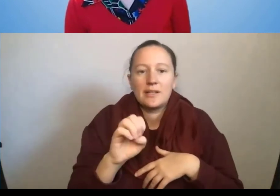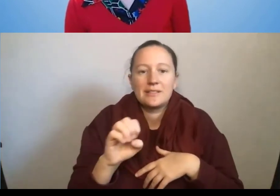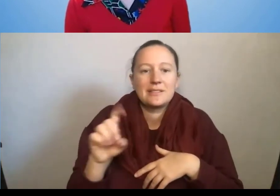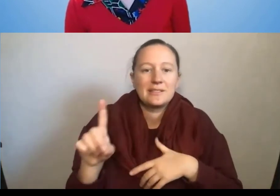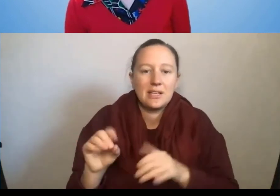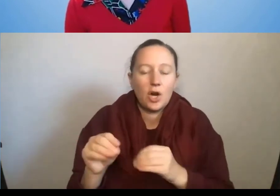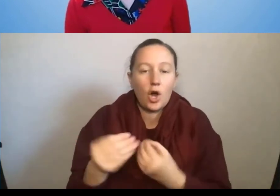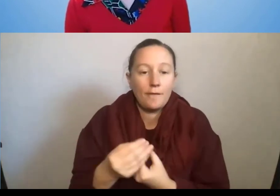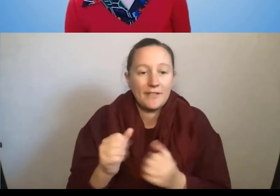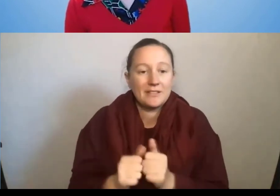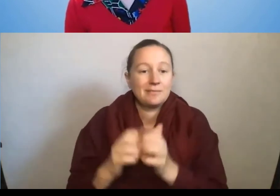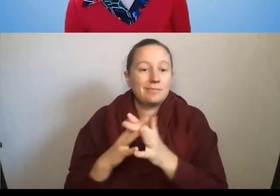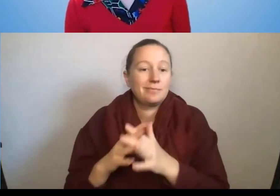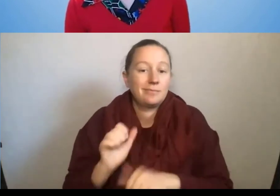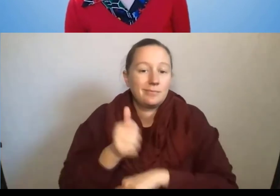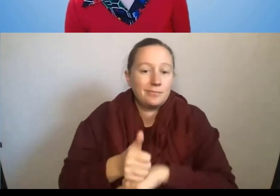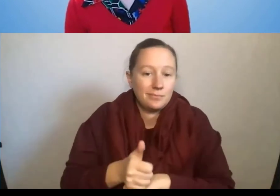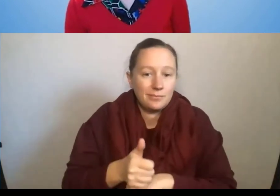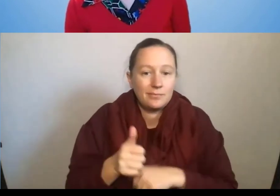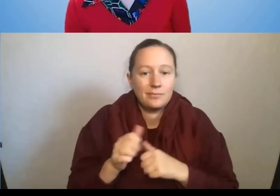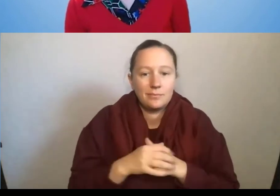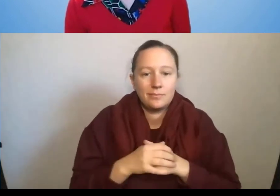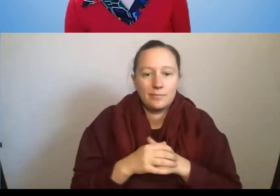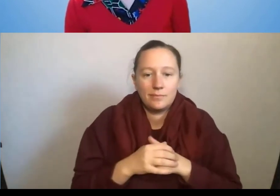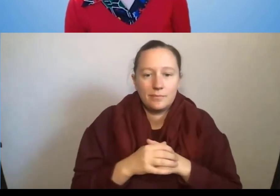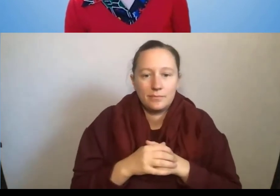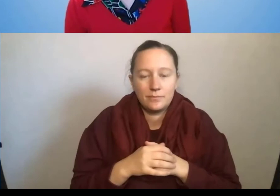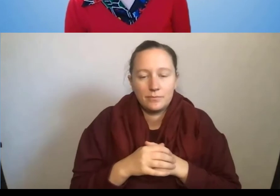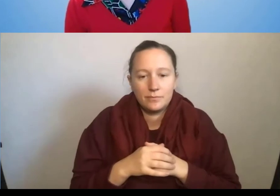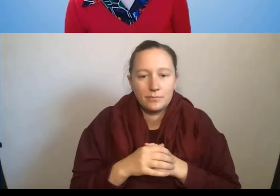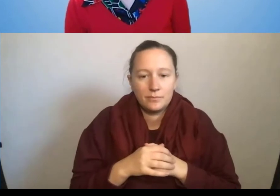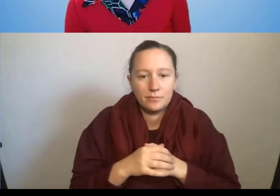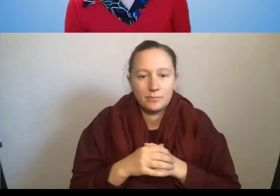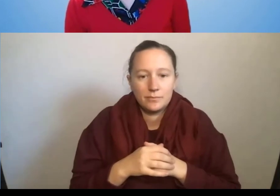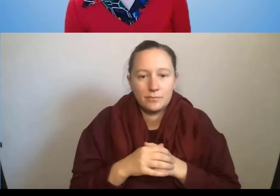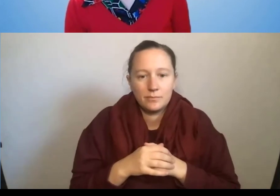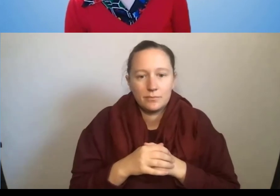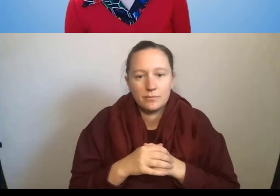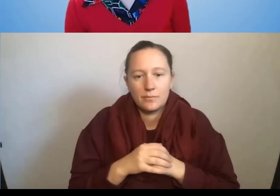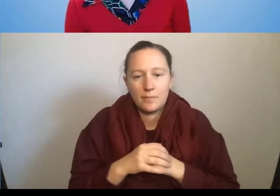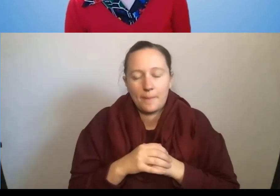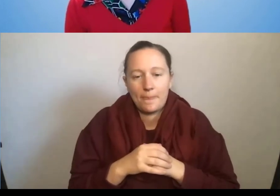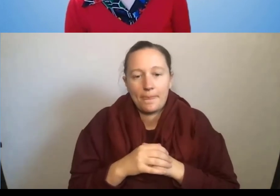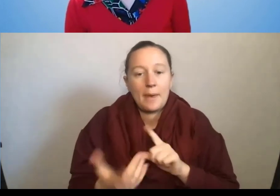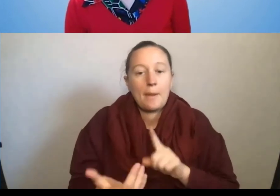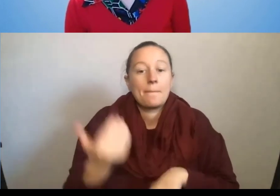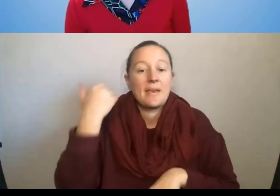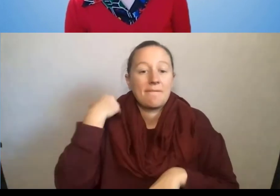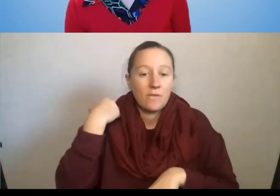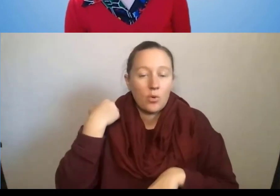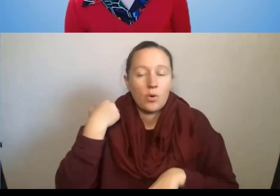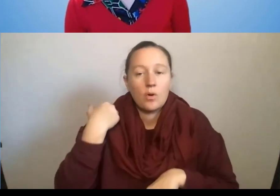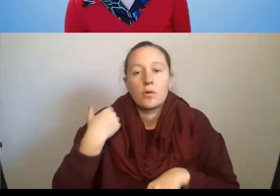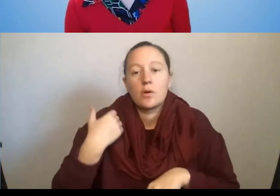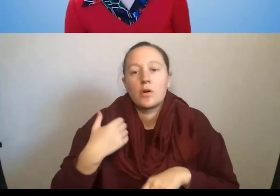and back in the time of the regulatory assistance program